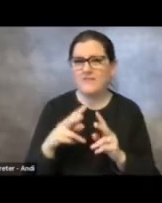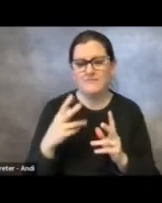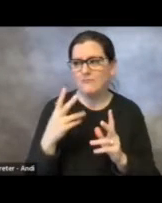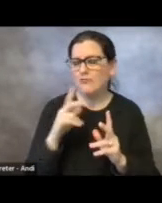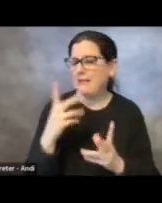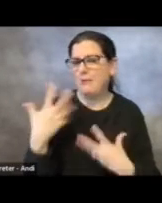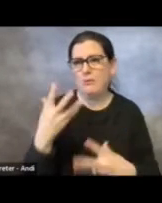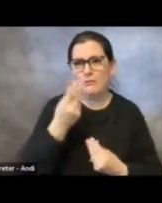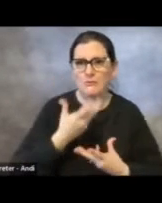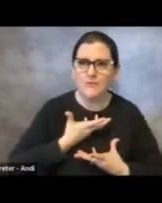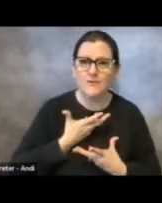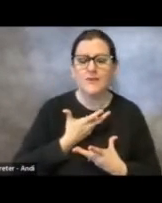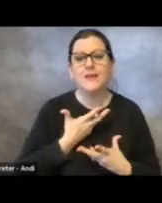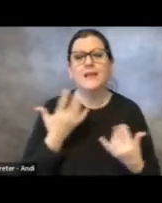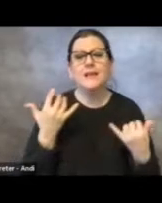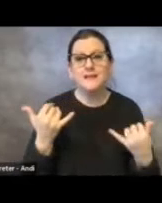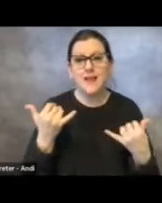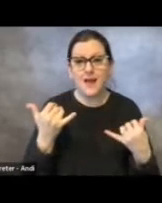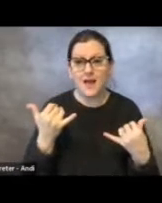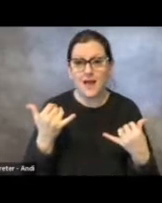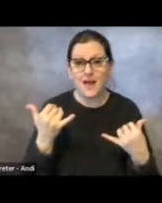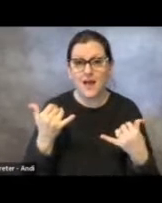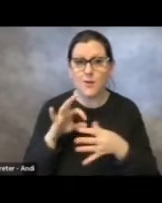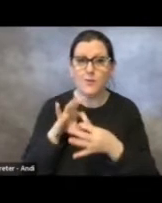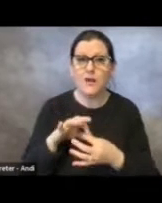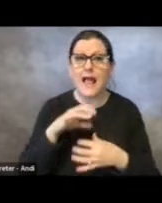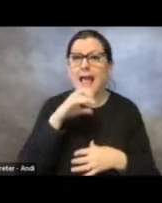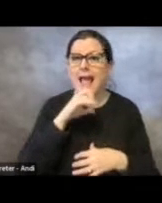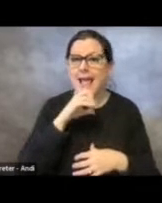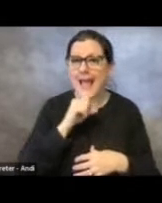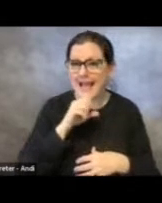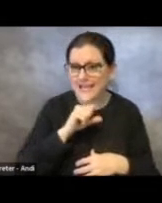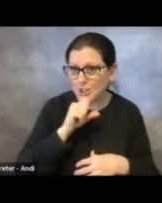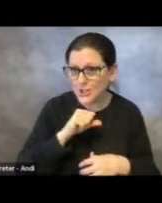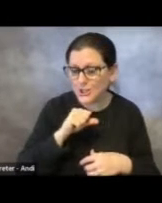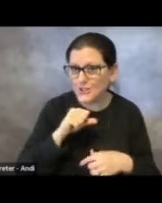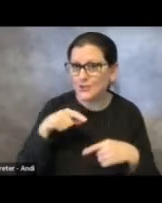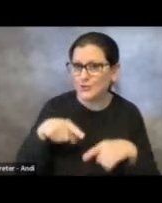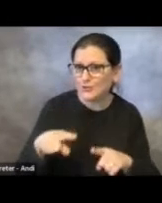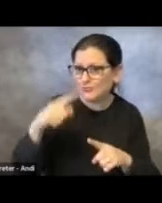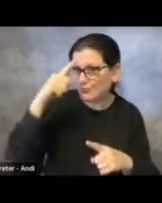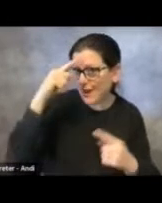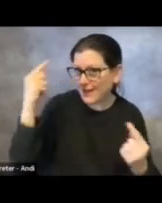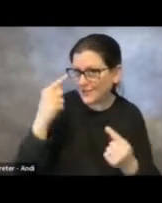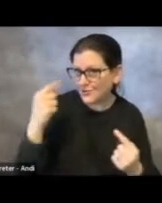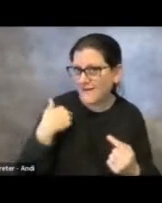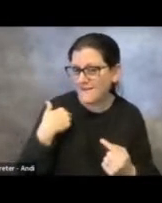heard. We are now into aging with a brain injury. And so we have a we can go next slide